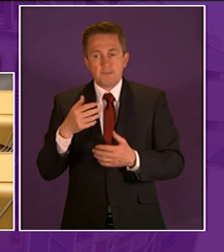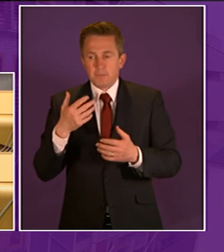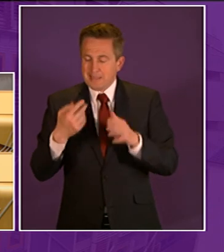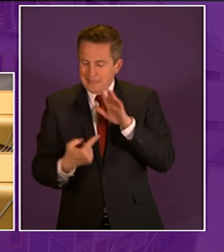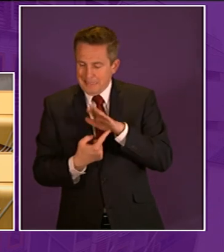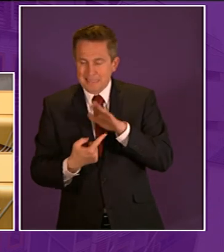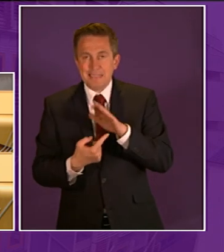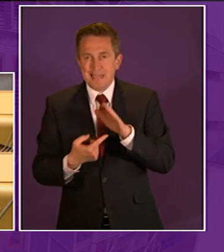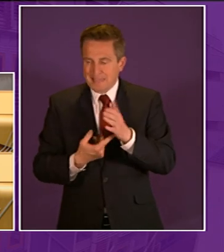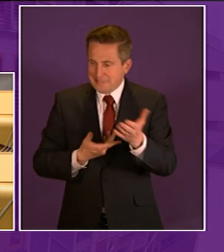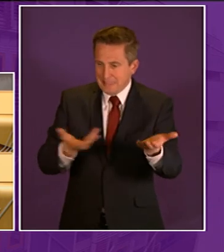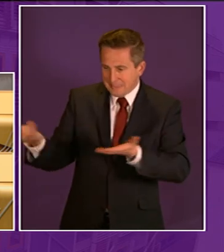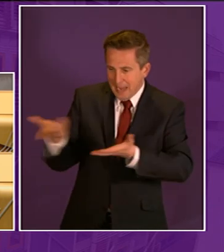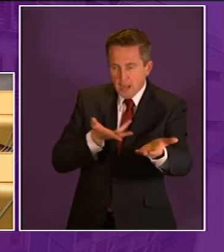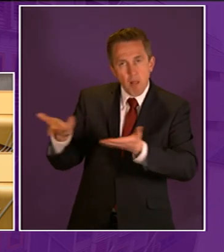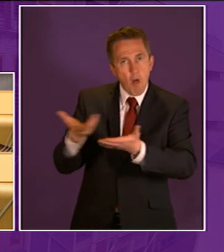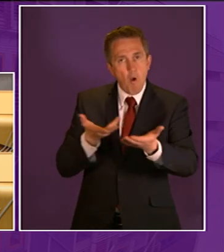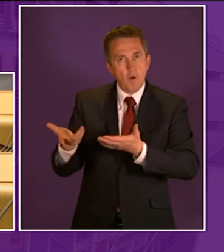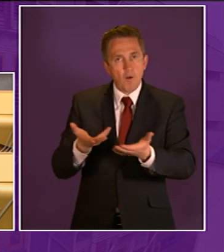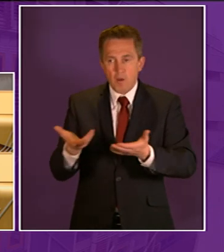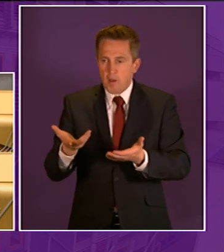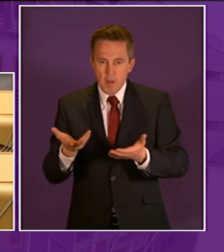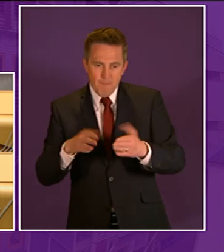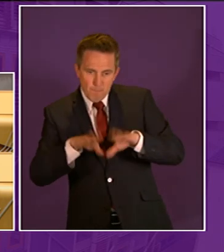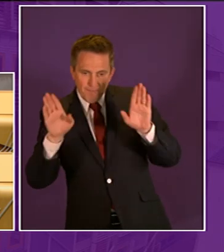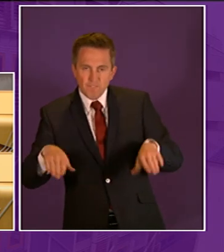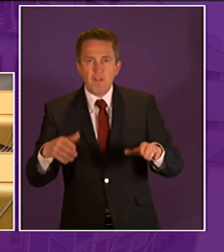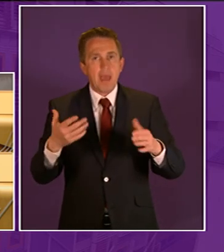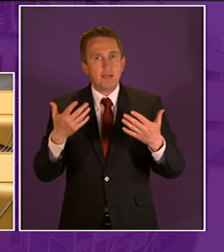and compromise to ensure that the process of national bargaining is successful.